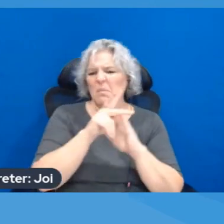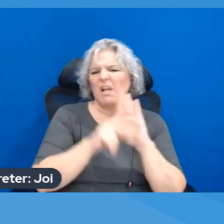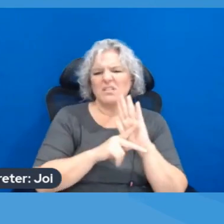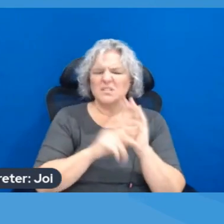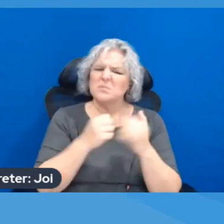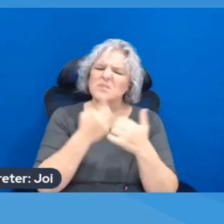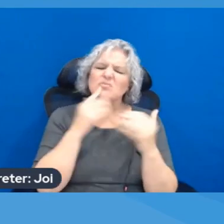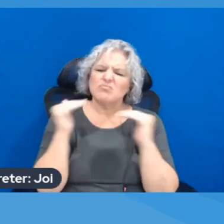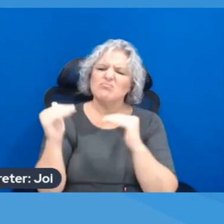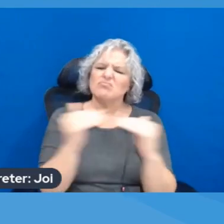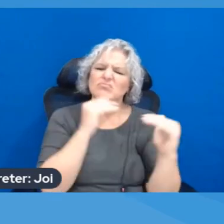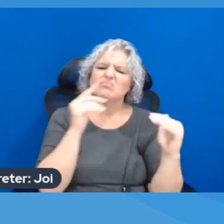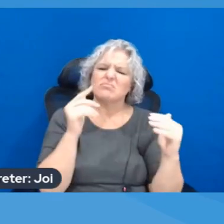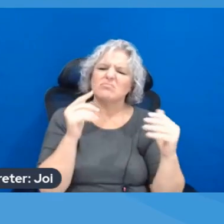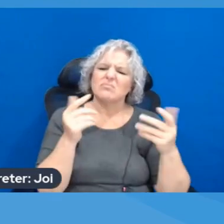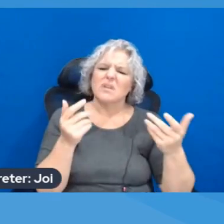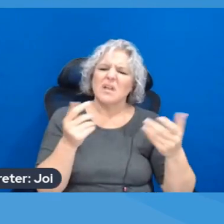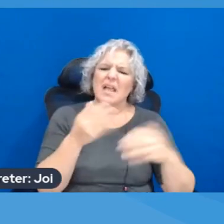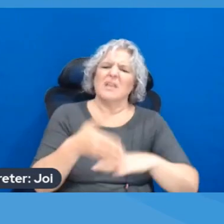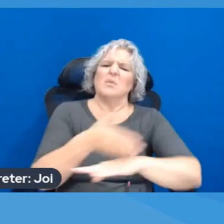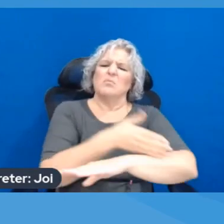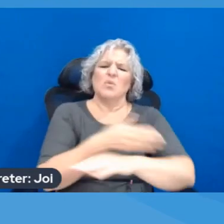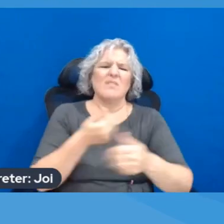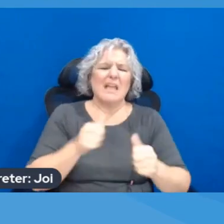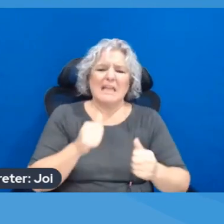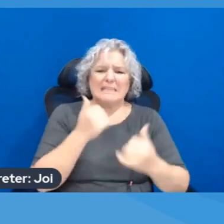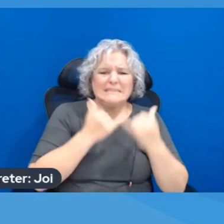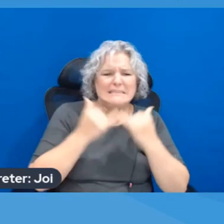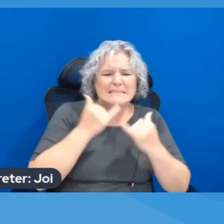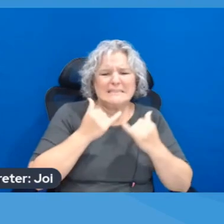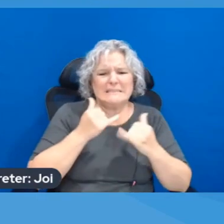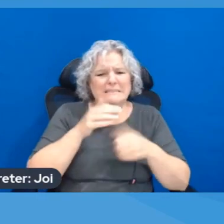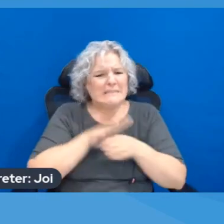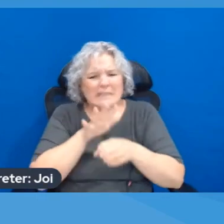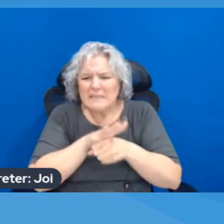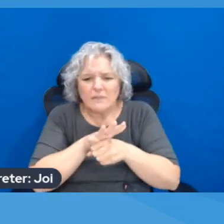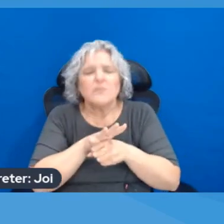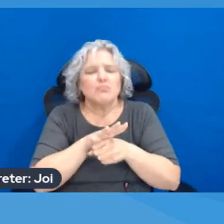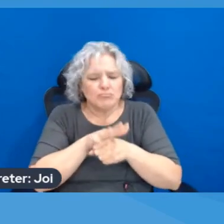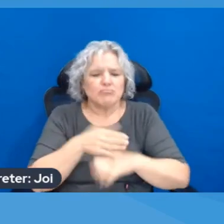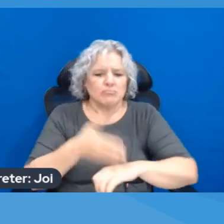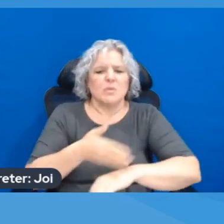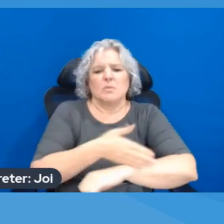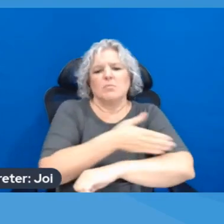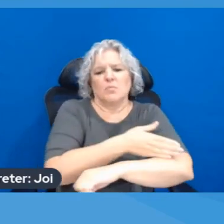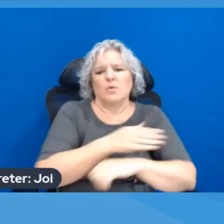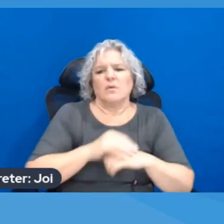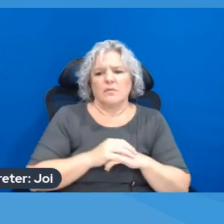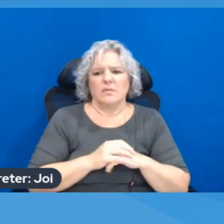and as well as to improve and address some of these inequities that we know exist in early intervention services